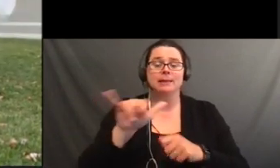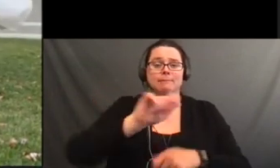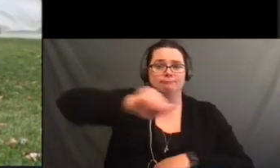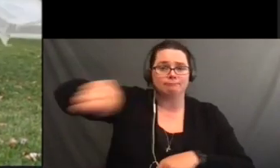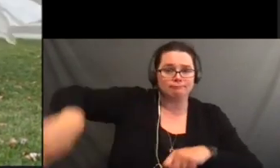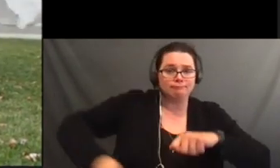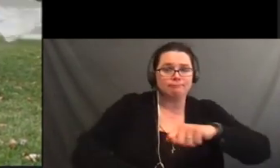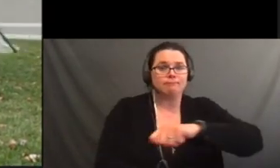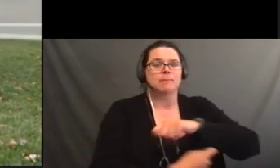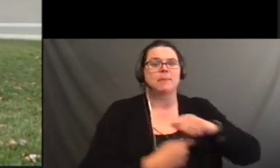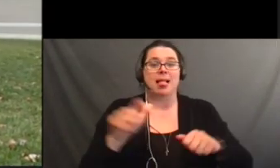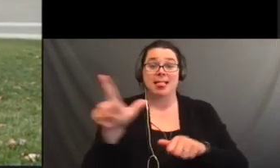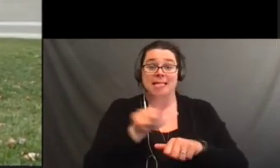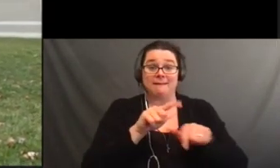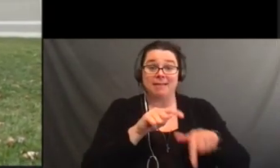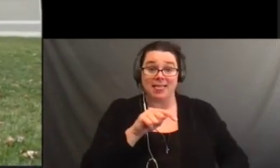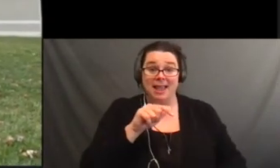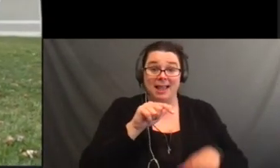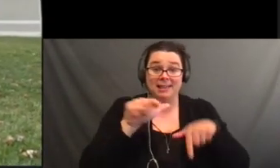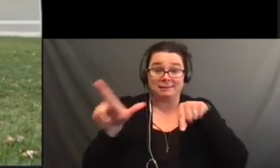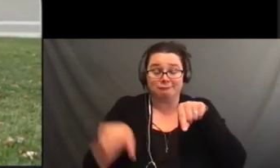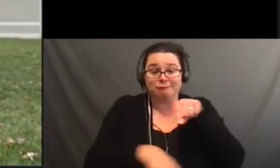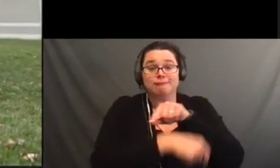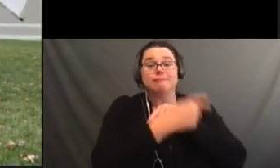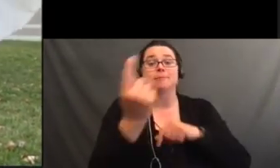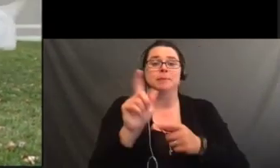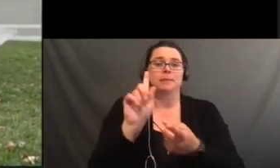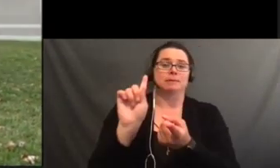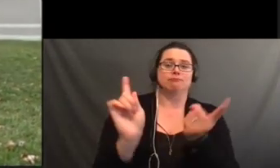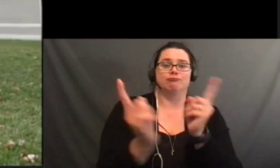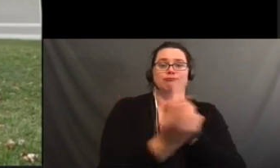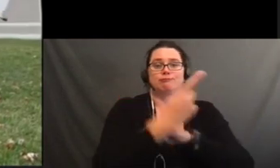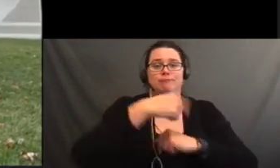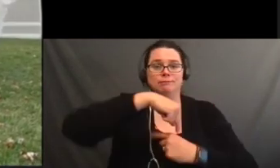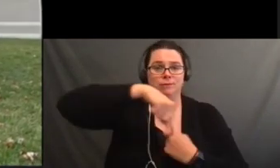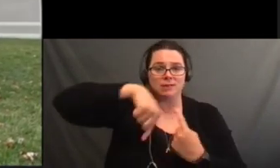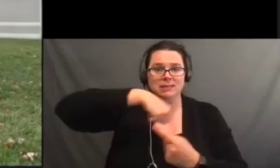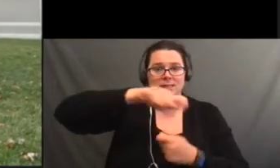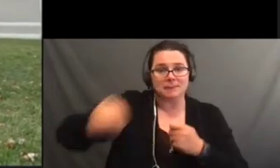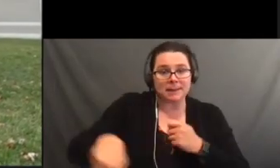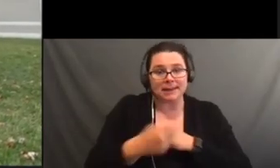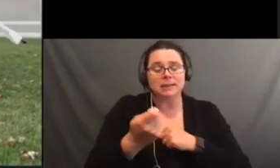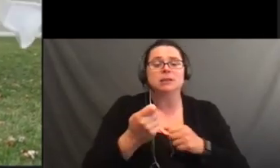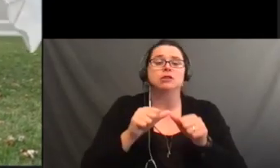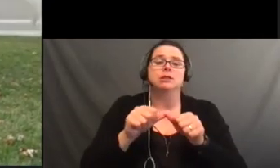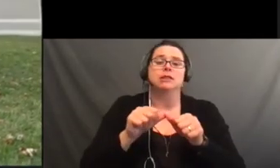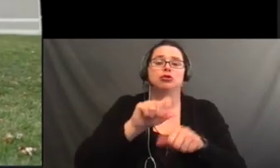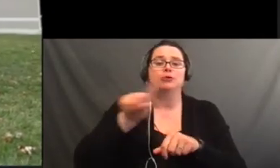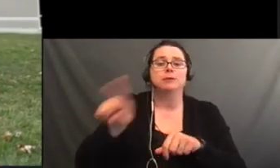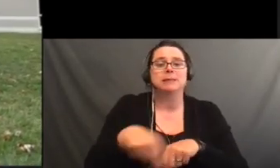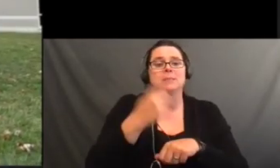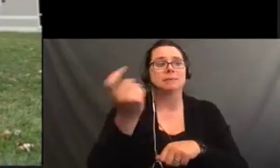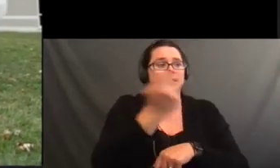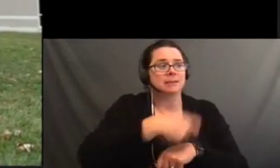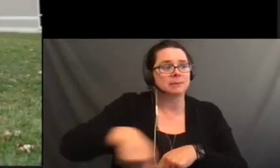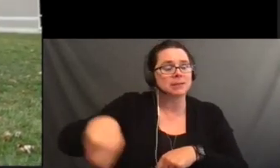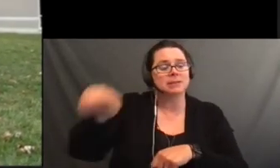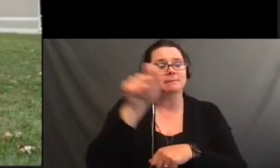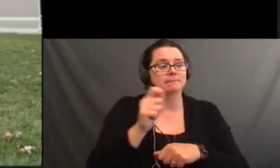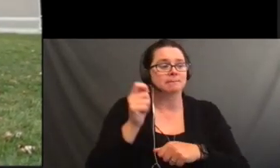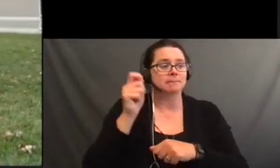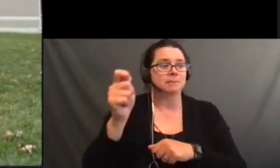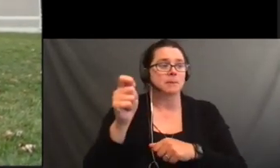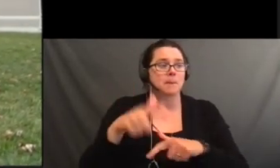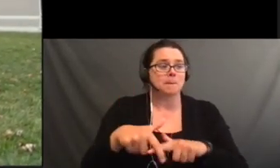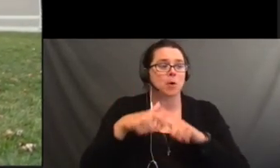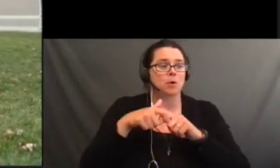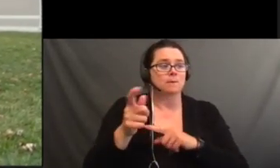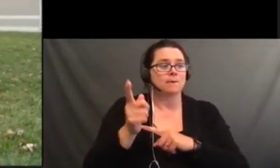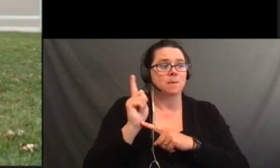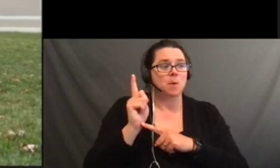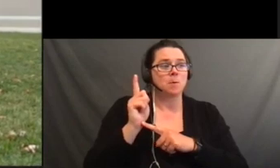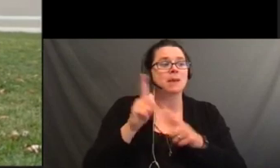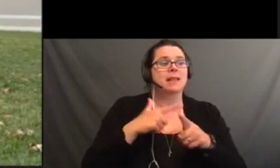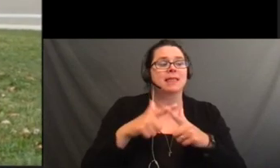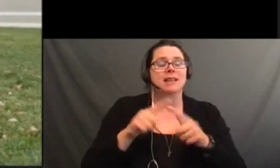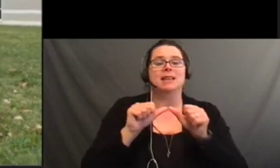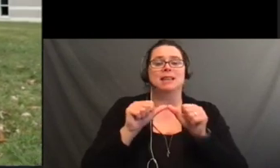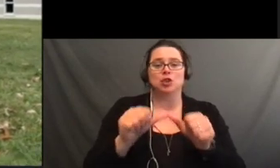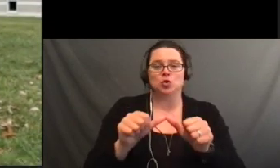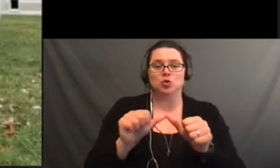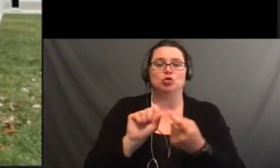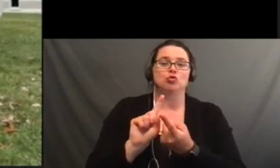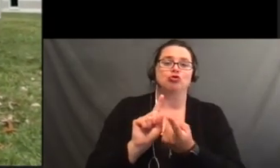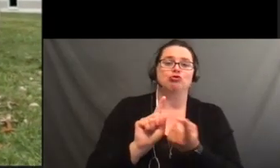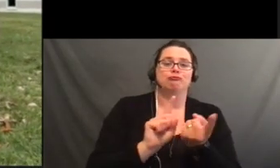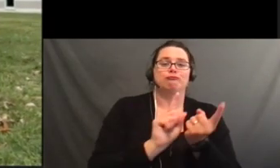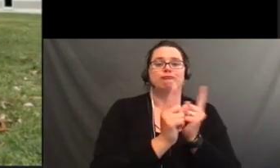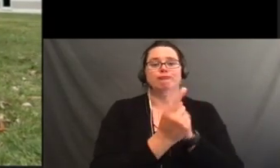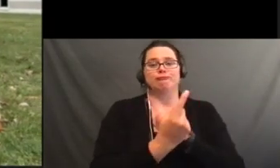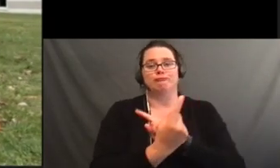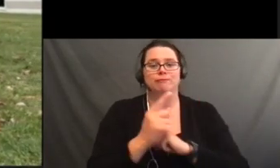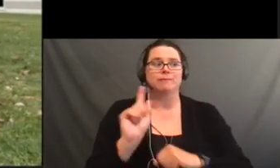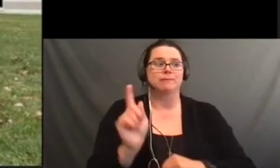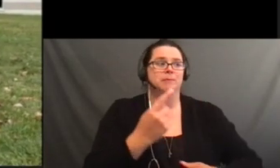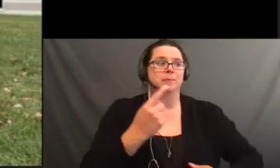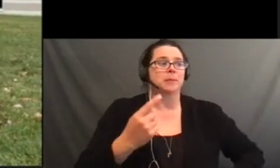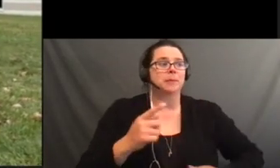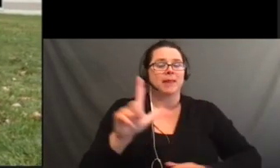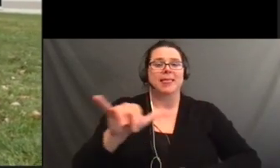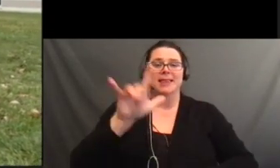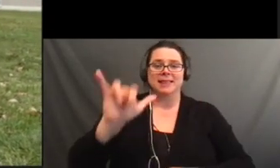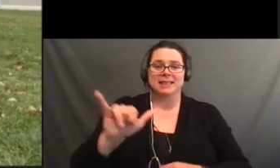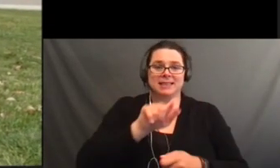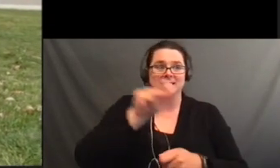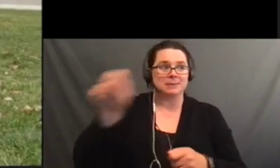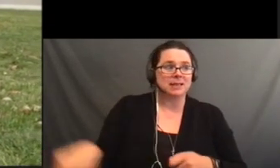and put it on and create a pattern. So I finished creating the pattern that I wanted to do.